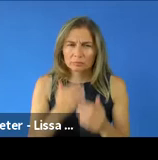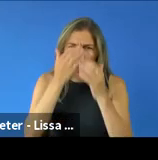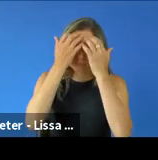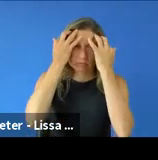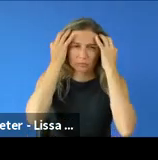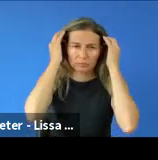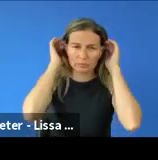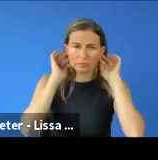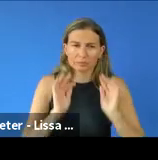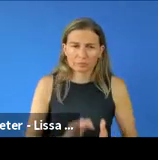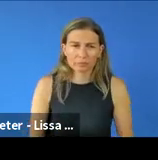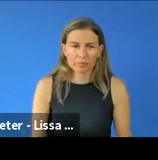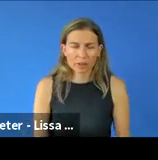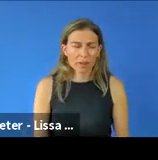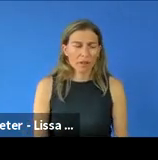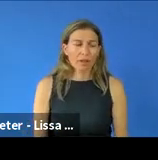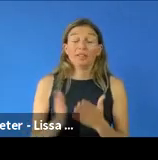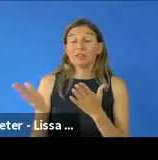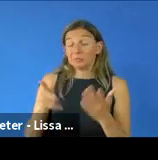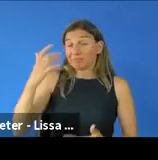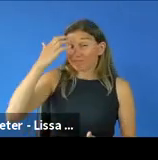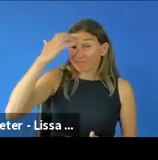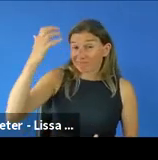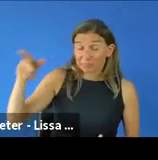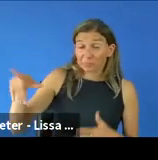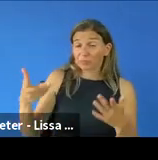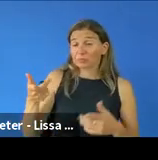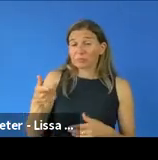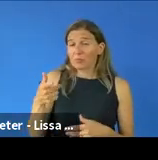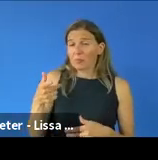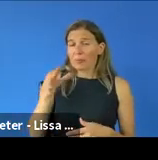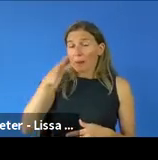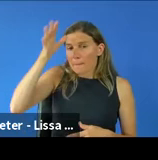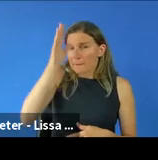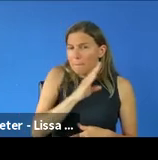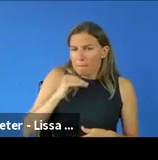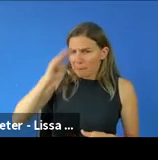my physical problem. Those are the things they face in